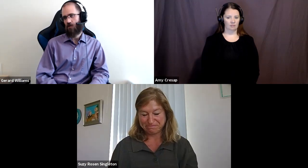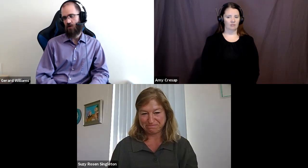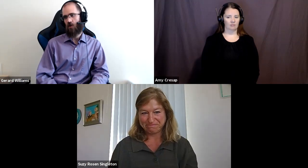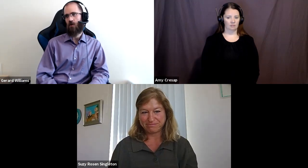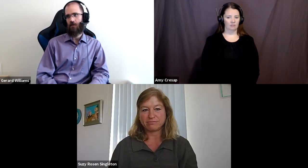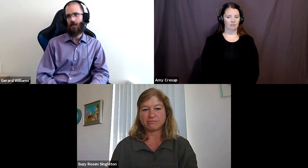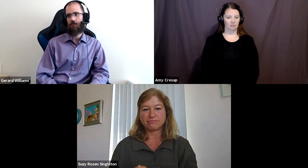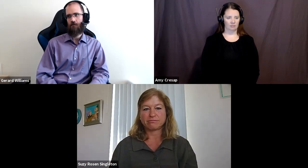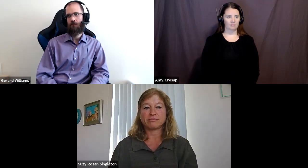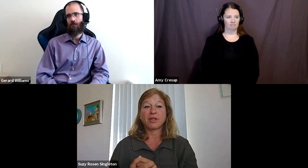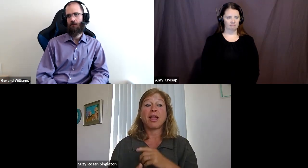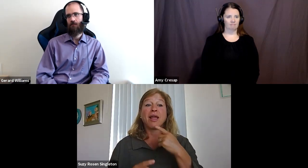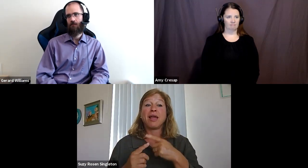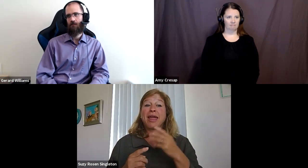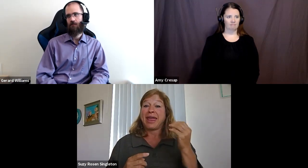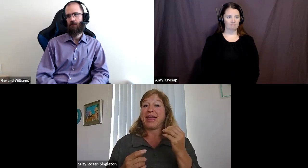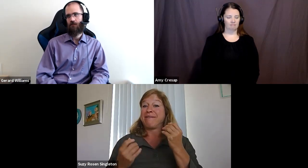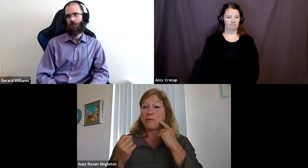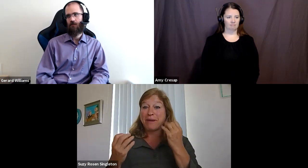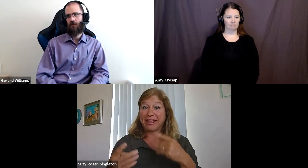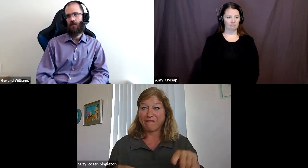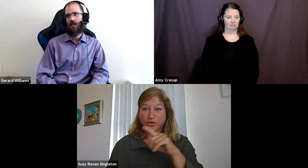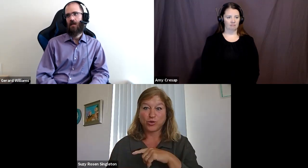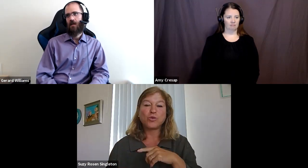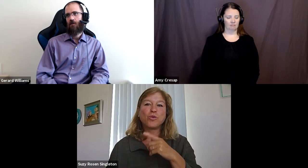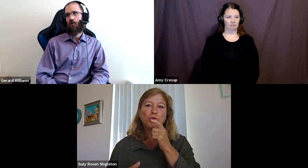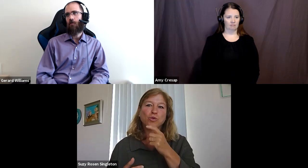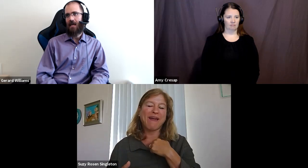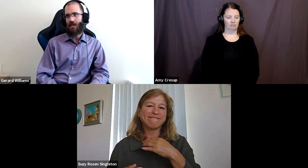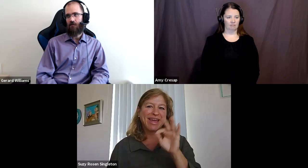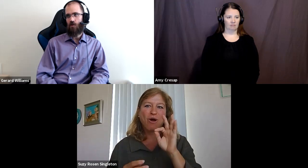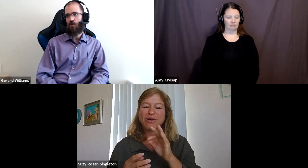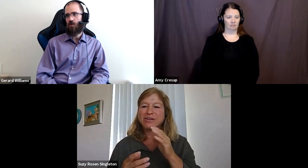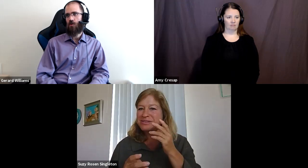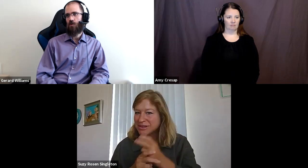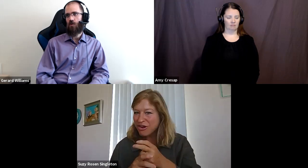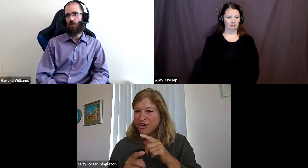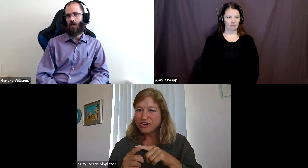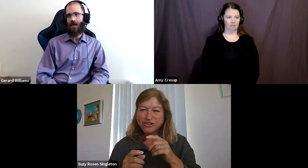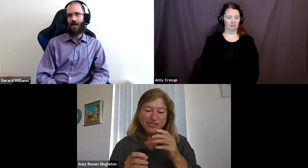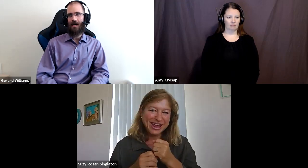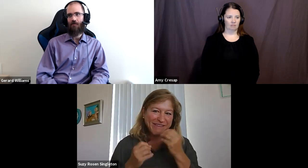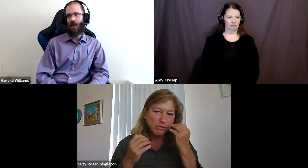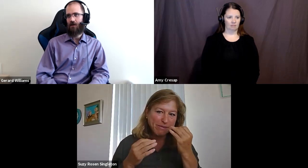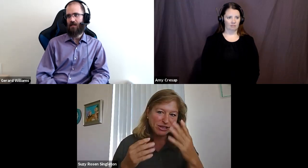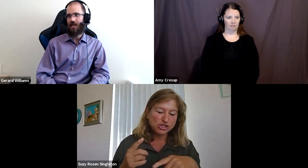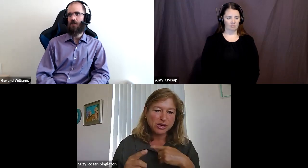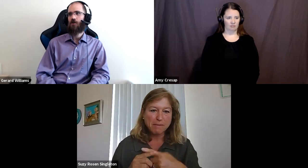control equipment. For many of you who have found that it's hard